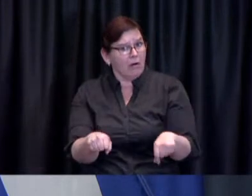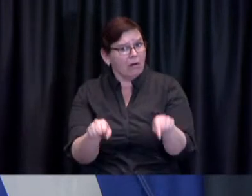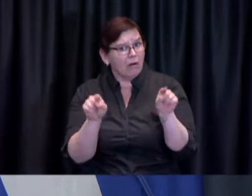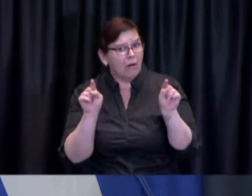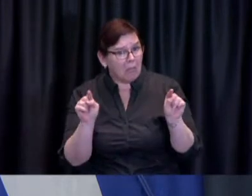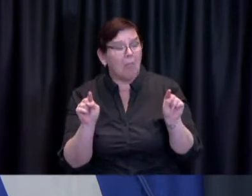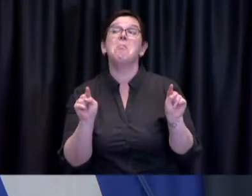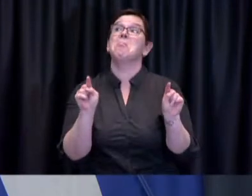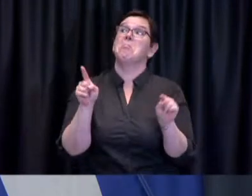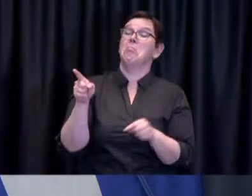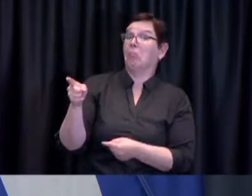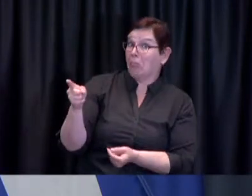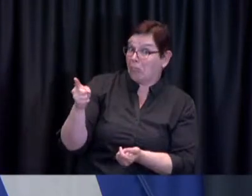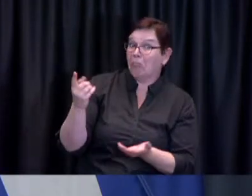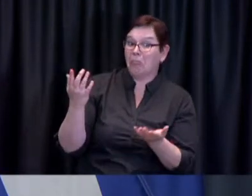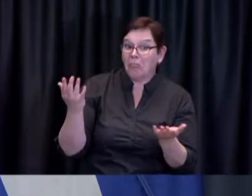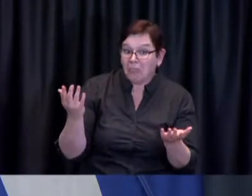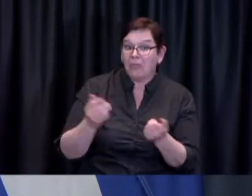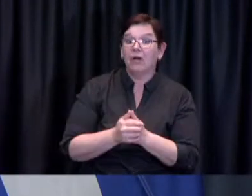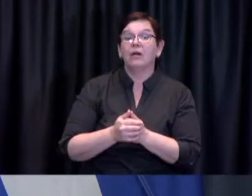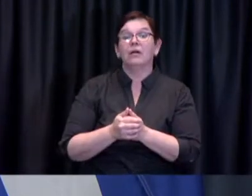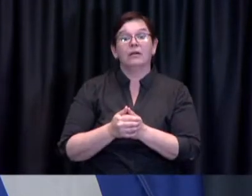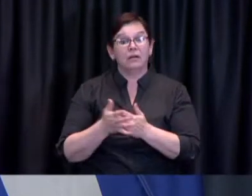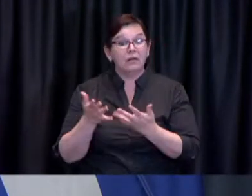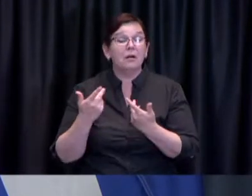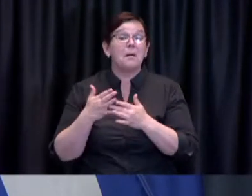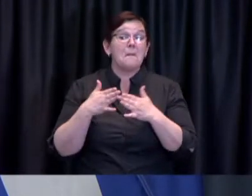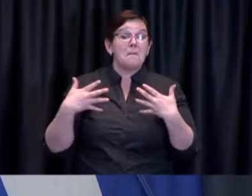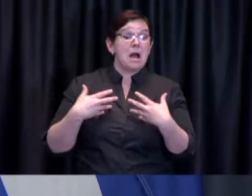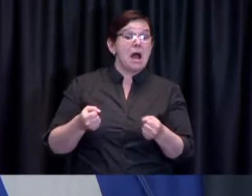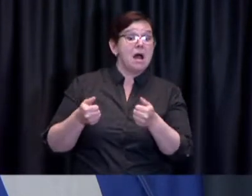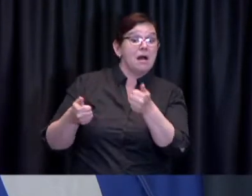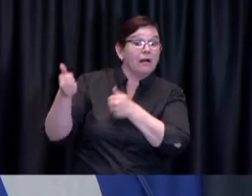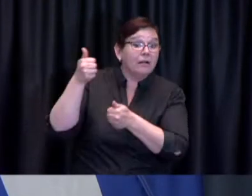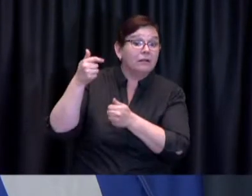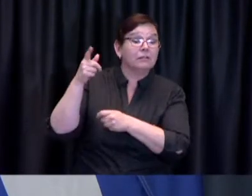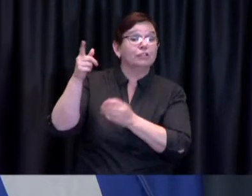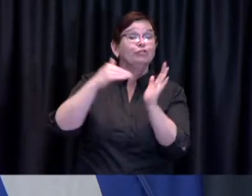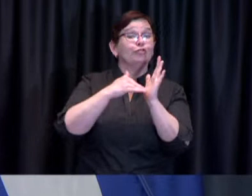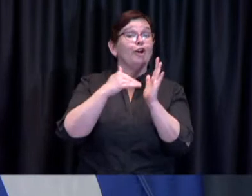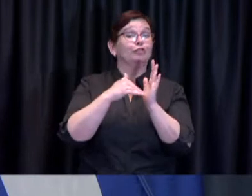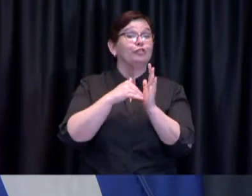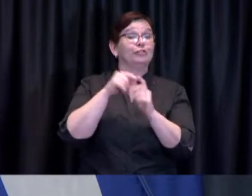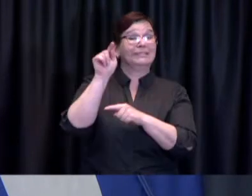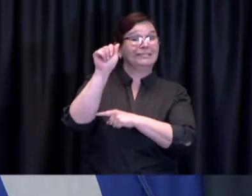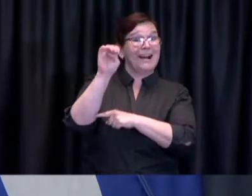Canada's Chief Public Health Officer Dr. Teresa Tam said yesterday she expects Canadians will